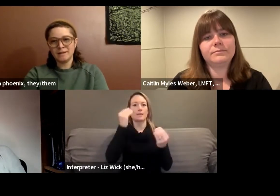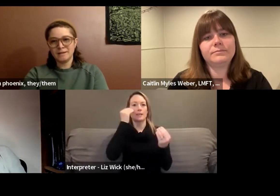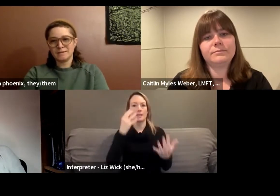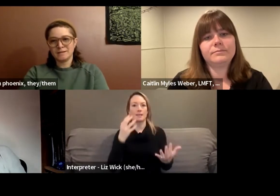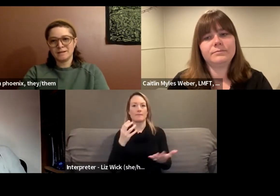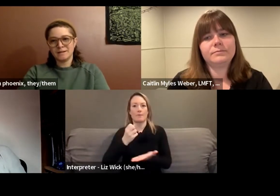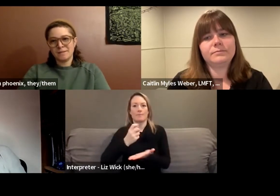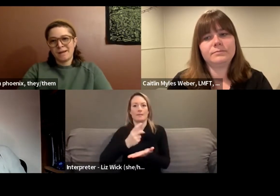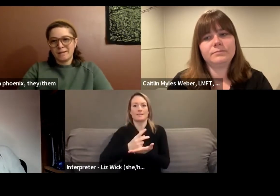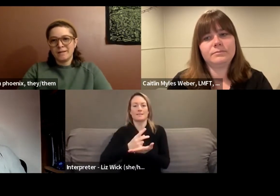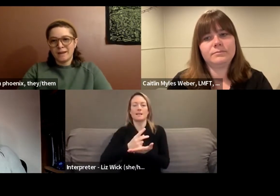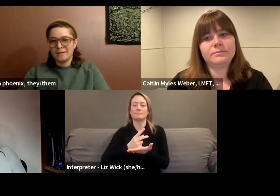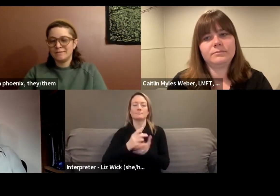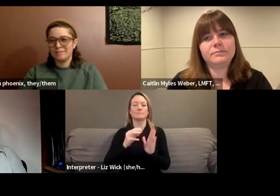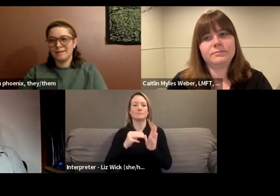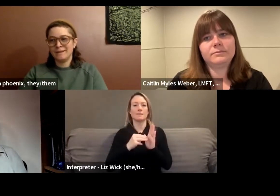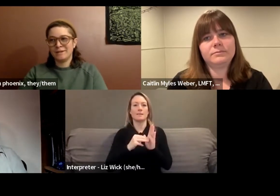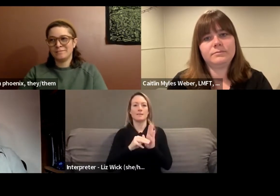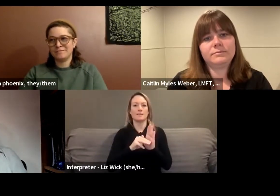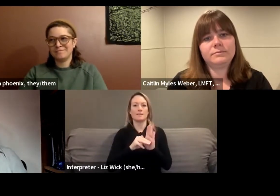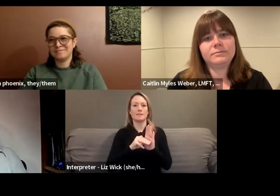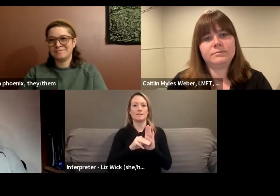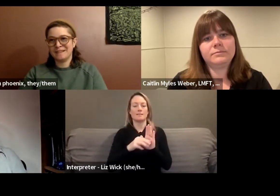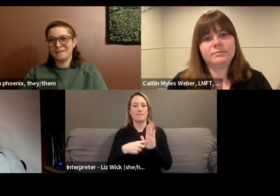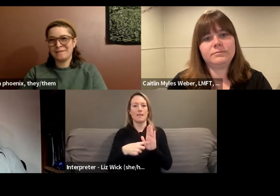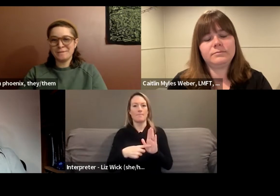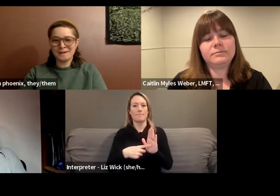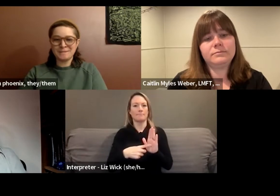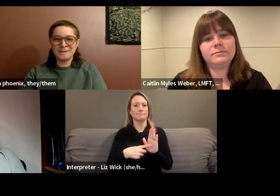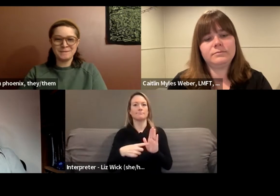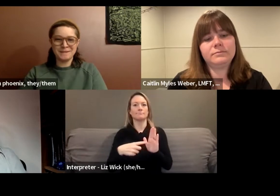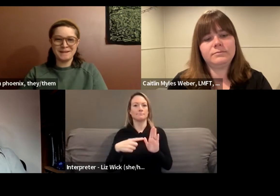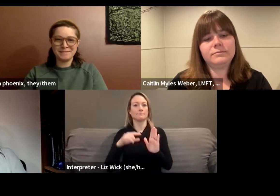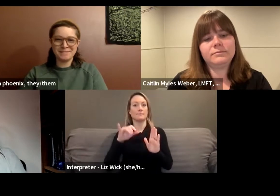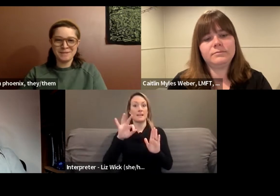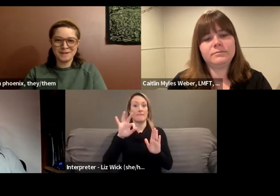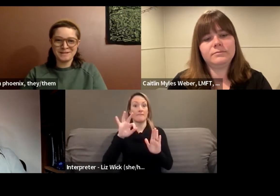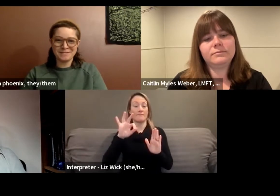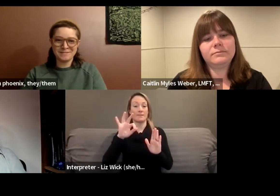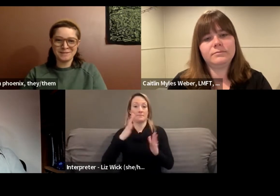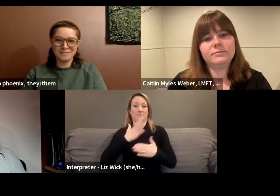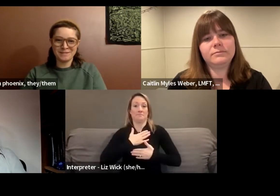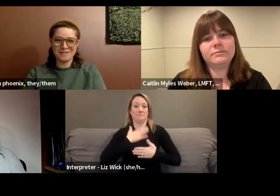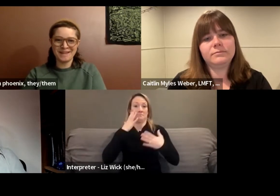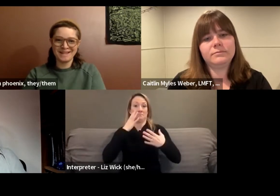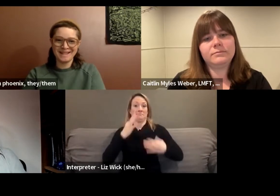is the model that, you know... If it were up to me would prevail.